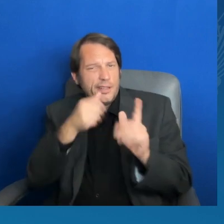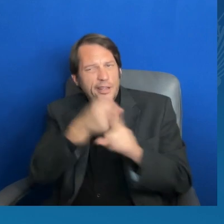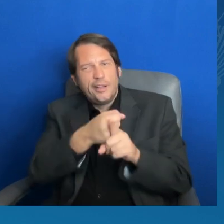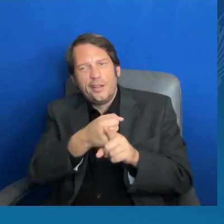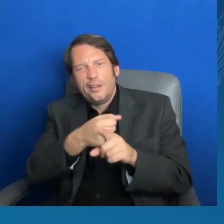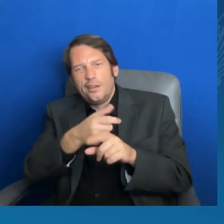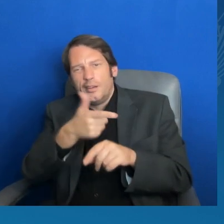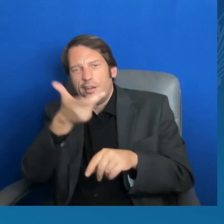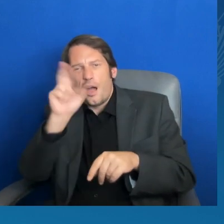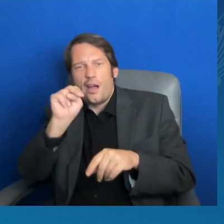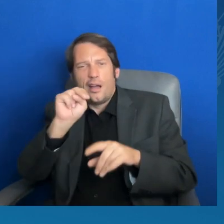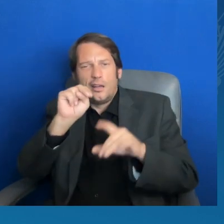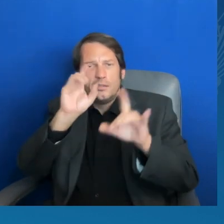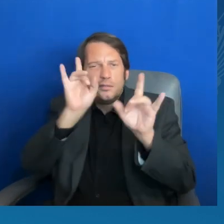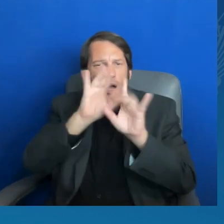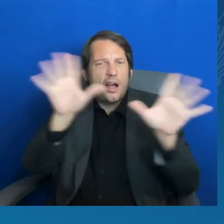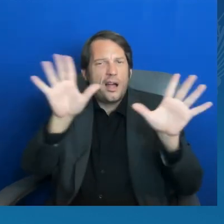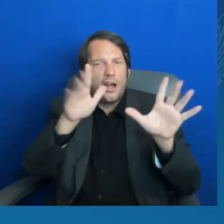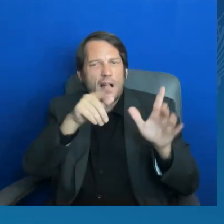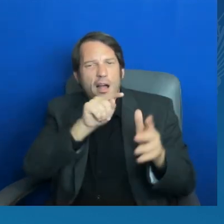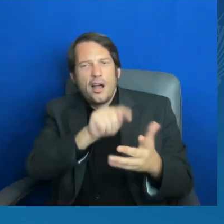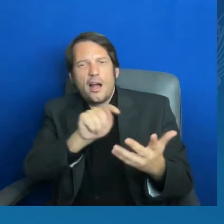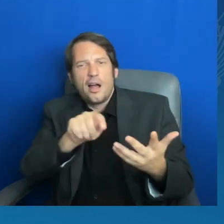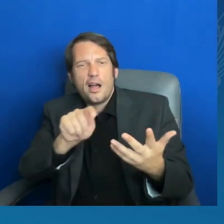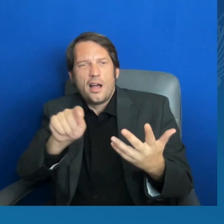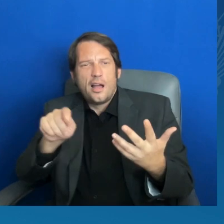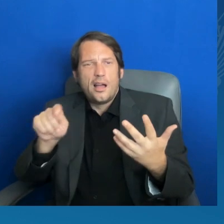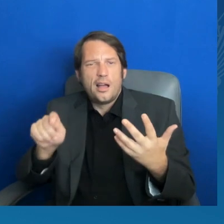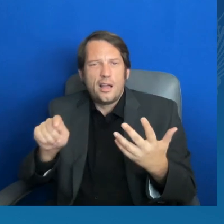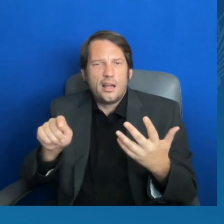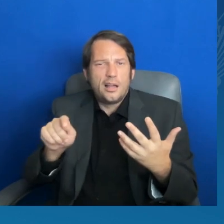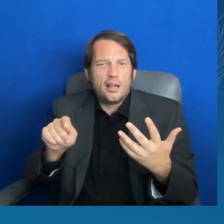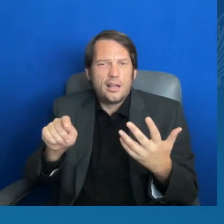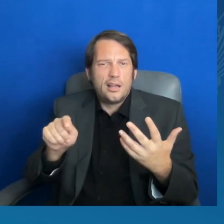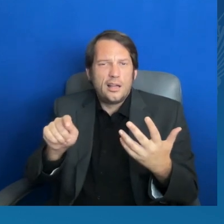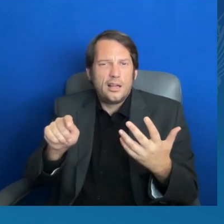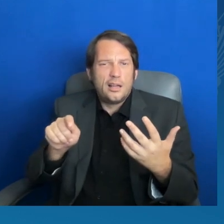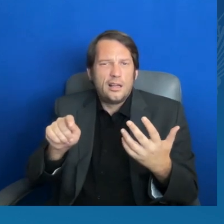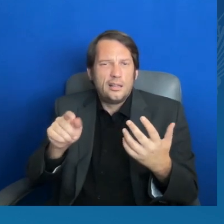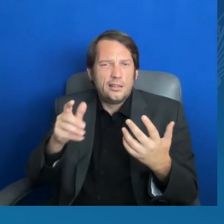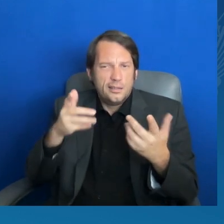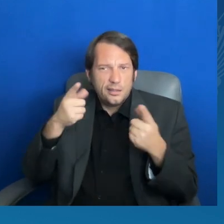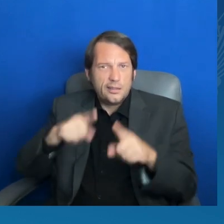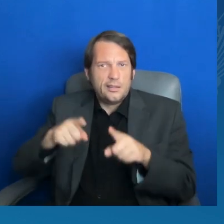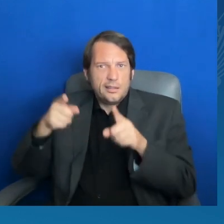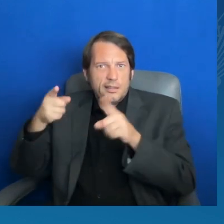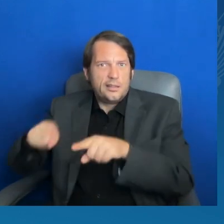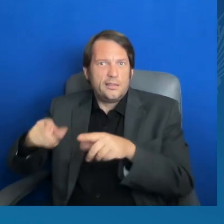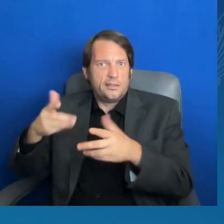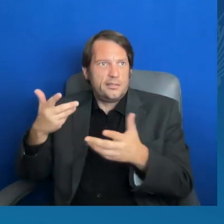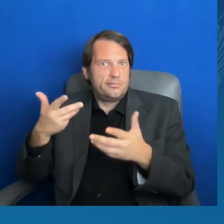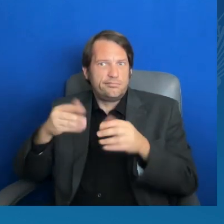that this is a public health crisis and this is an epidemic. So, what is the administration doing to help keep our communities safe and protect them?